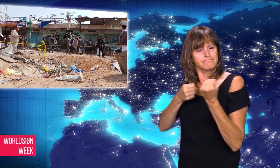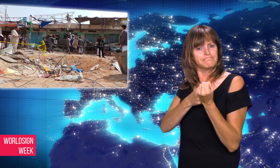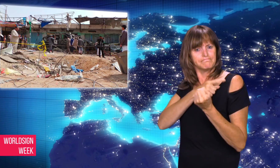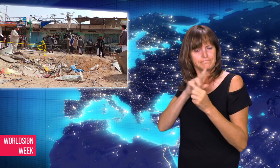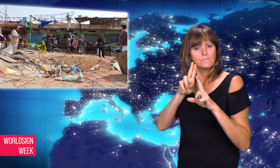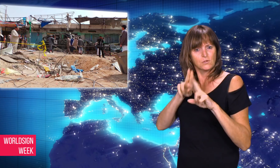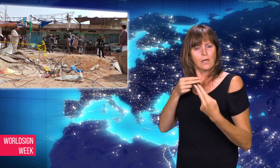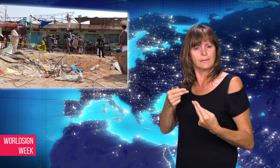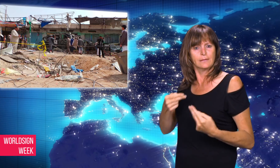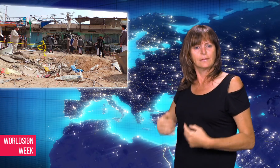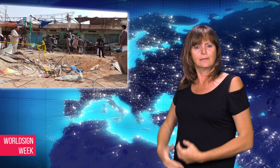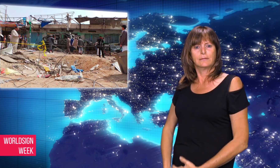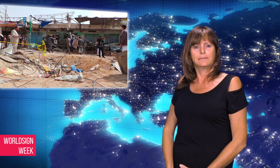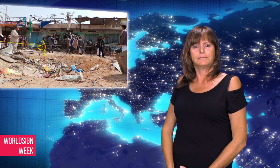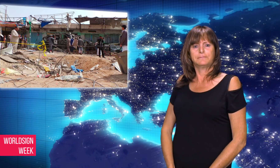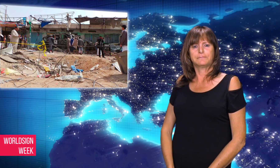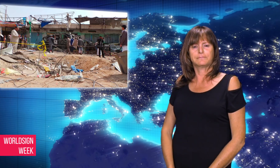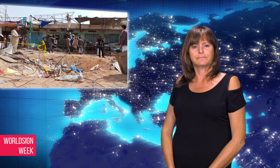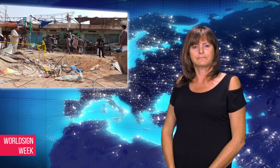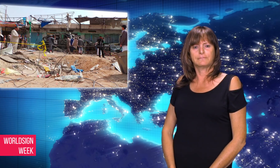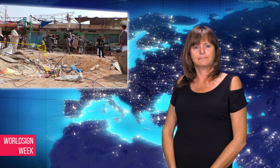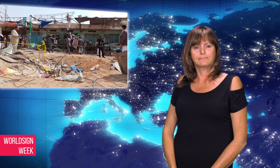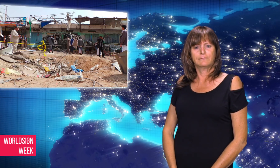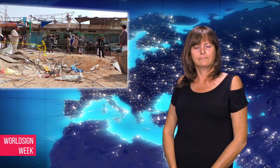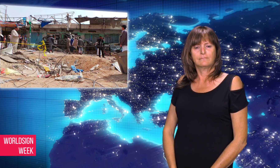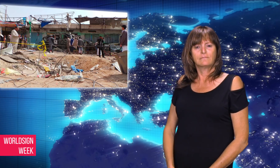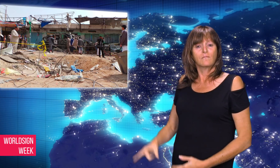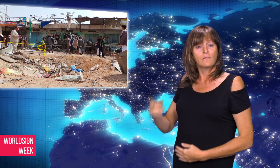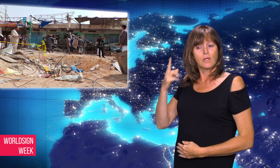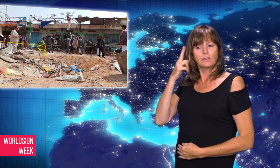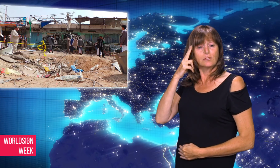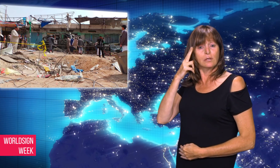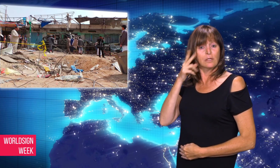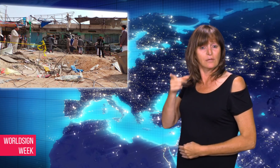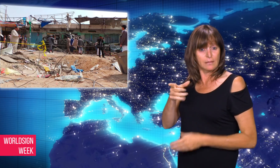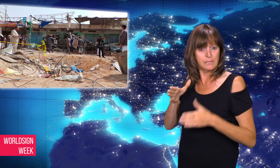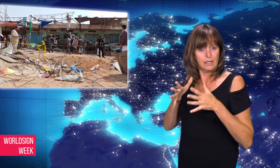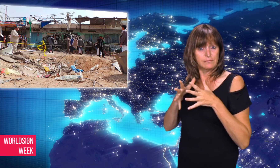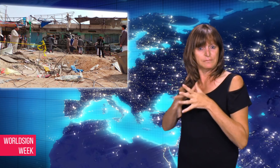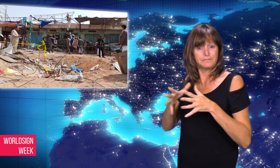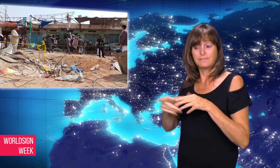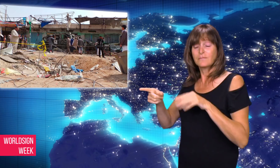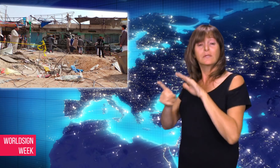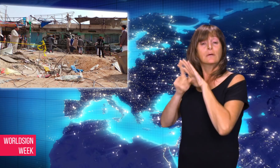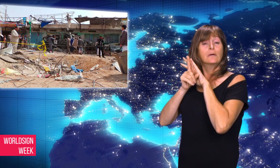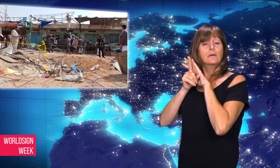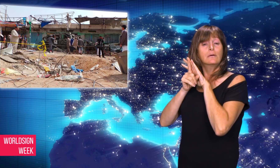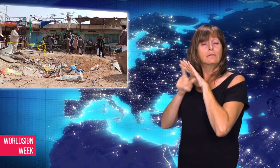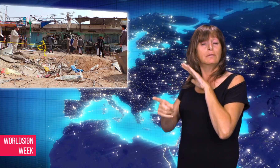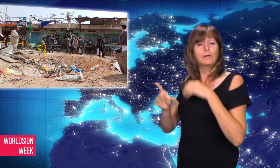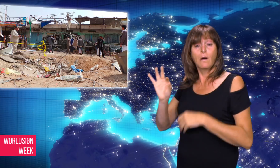the airstrike was in response to a missile fired the previous day by the